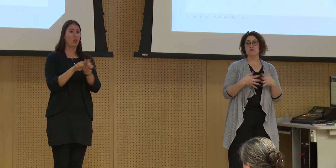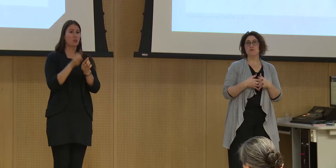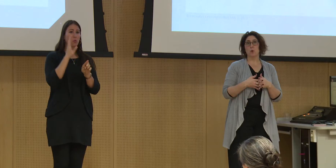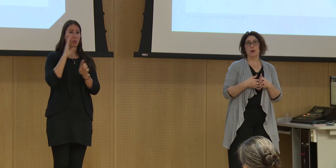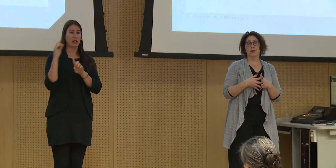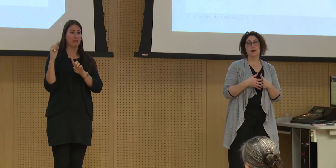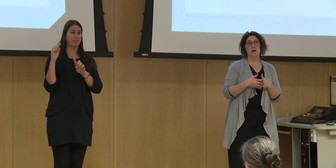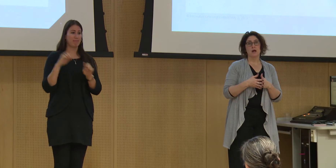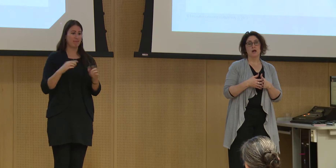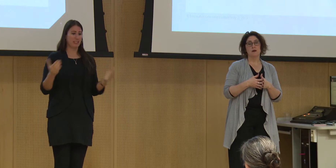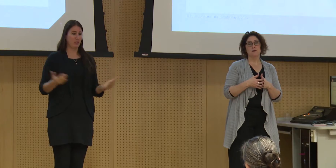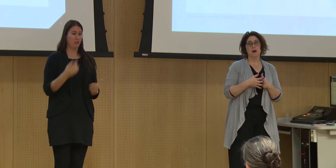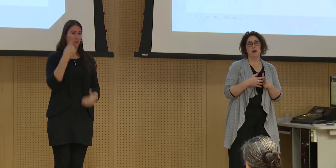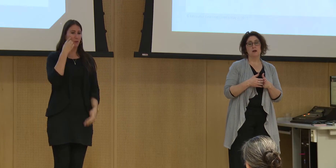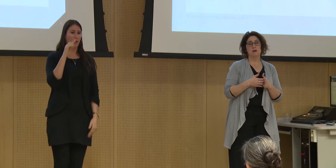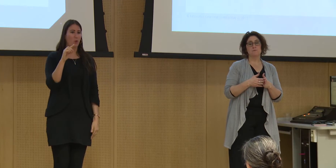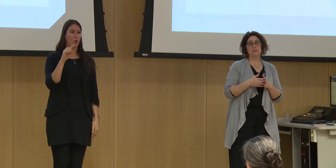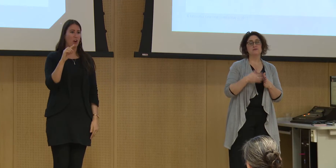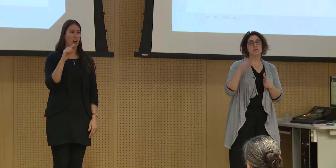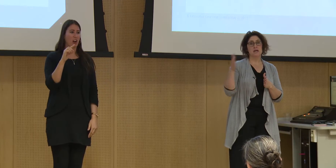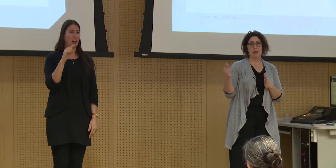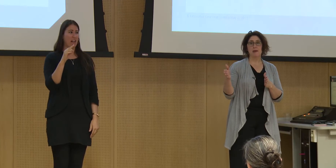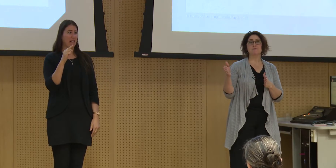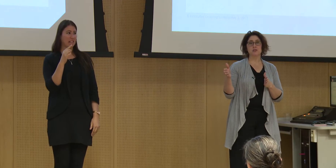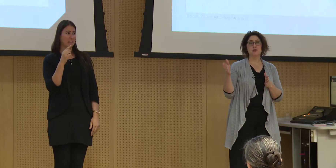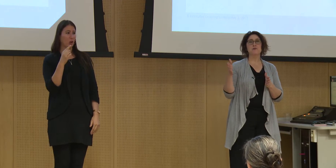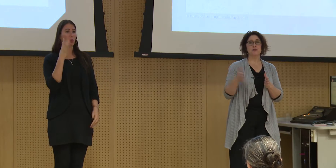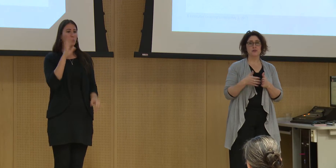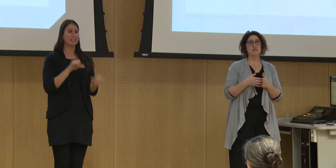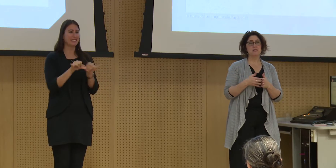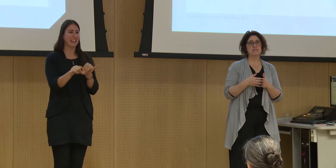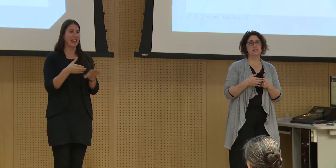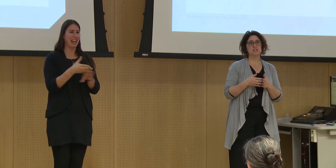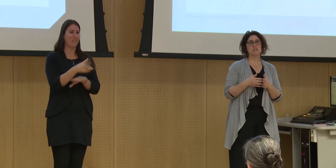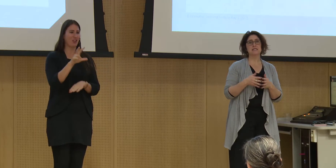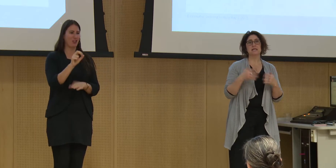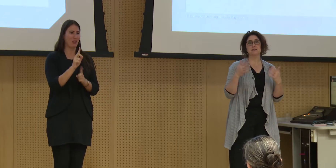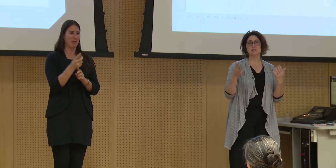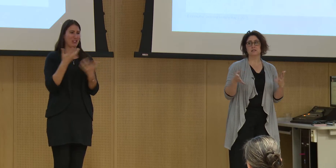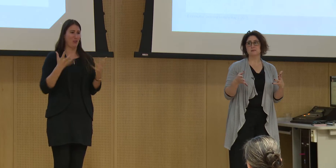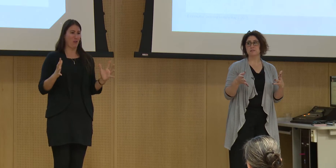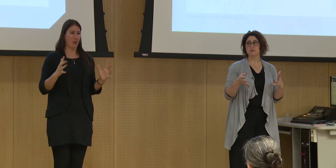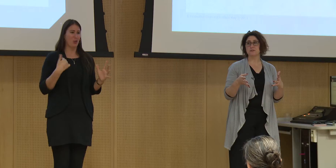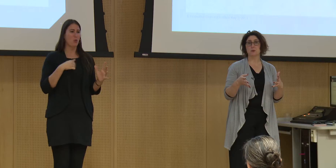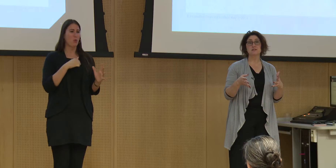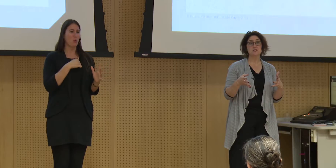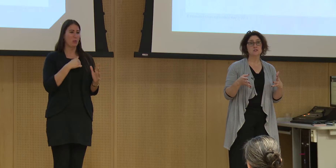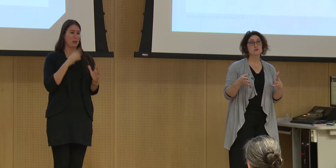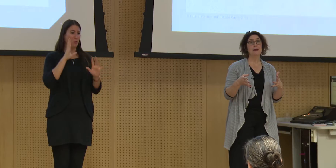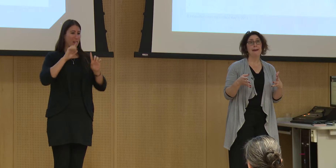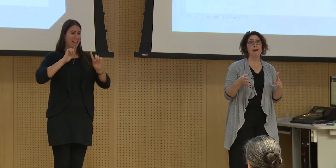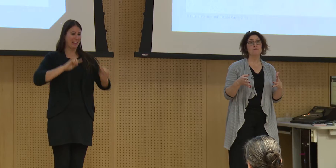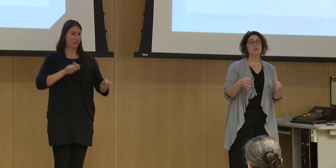for a bit of time after the 30-minute session in case there are specific questions you have,